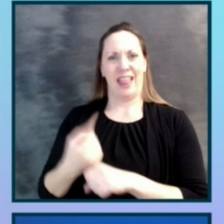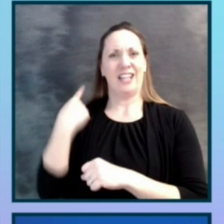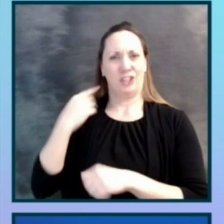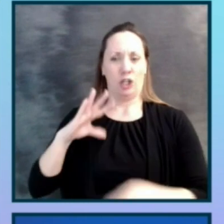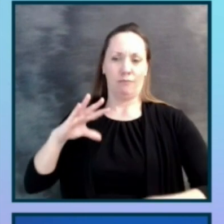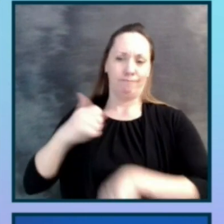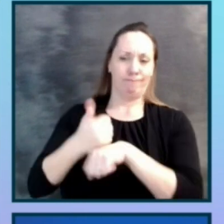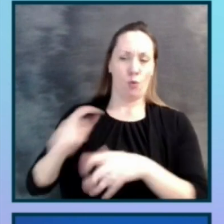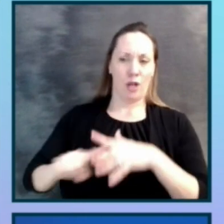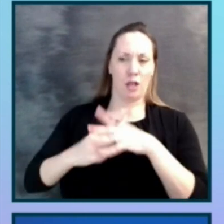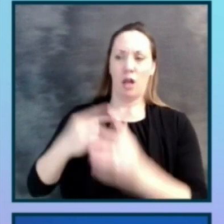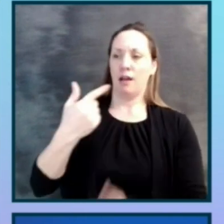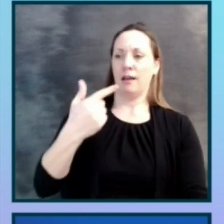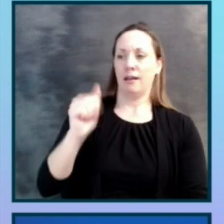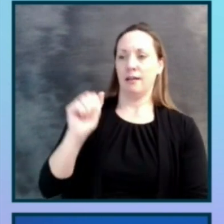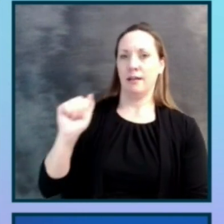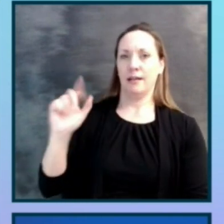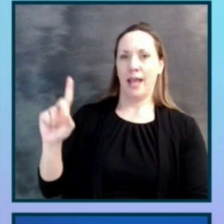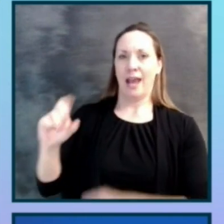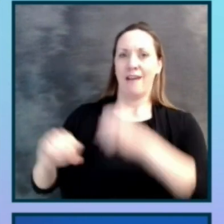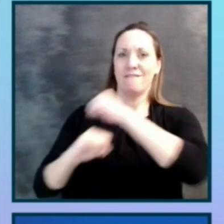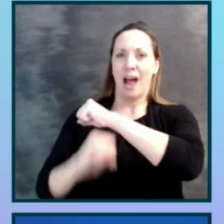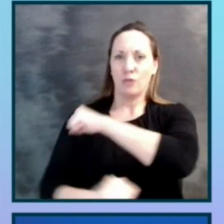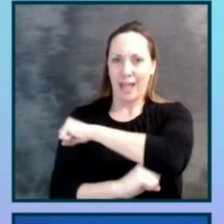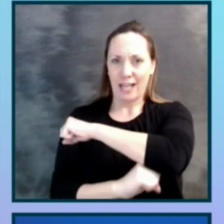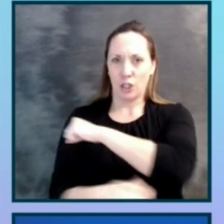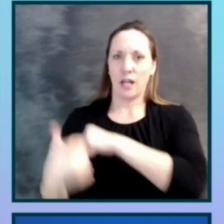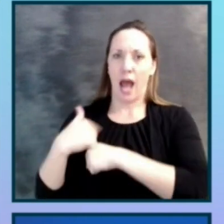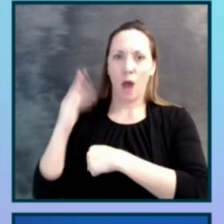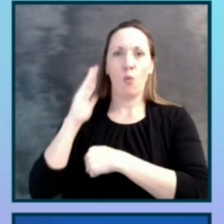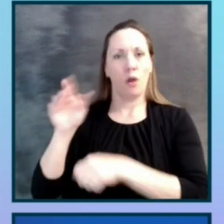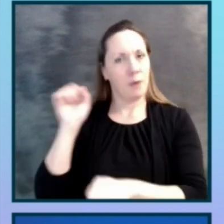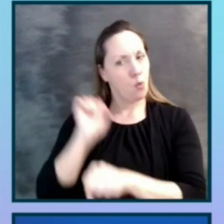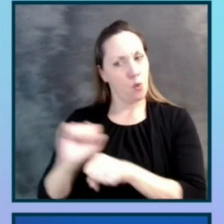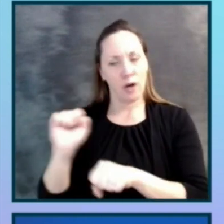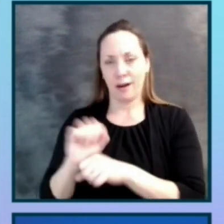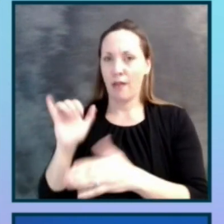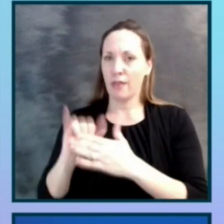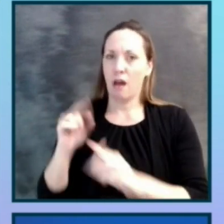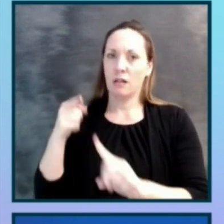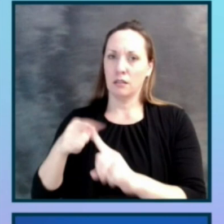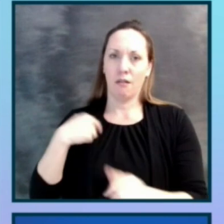and I will be working on that until my dying day. And our mission is to change the culture